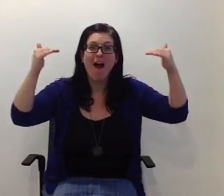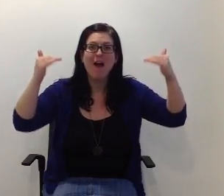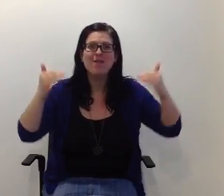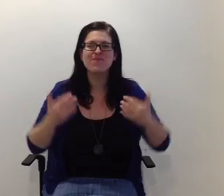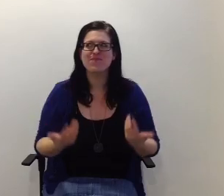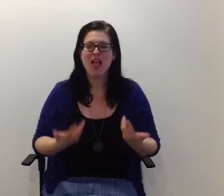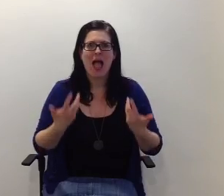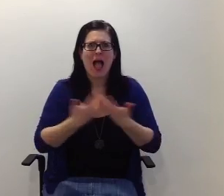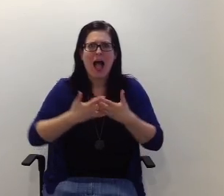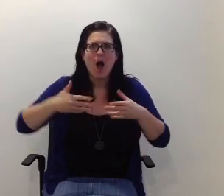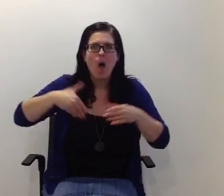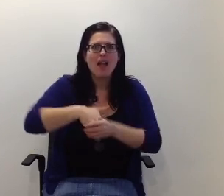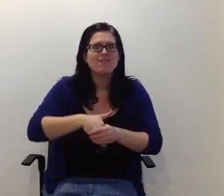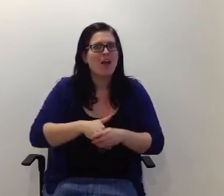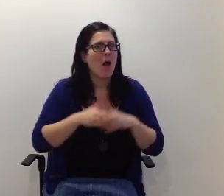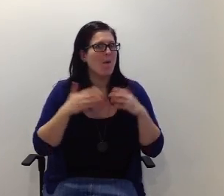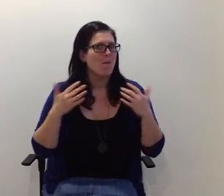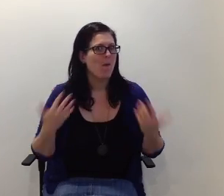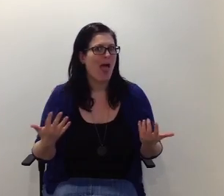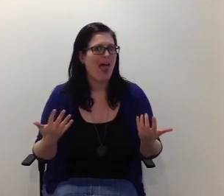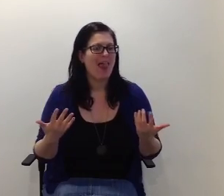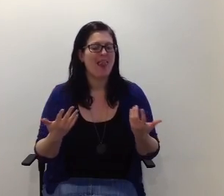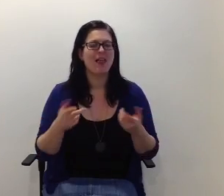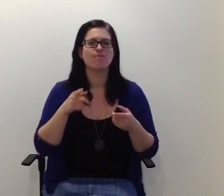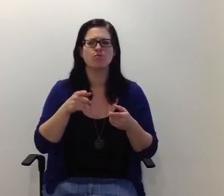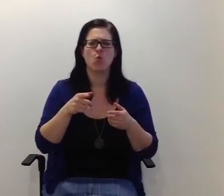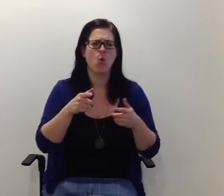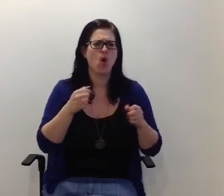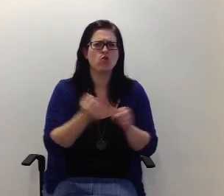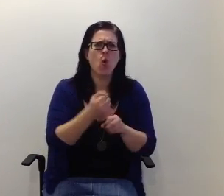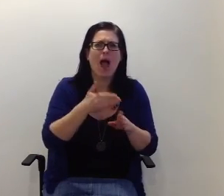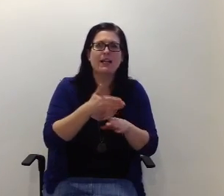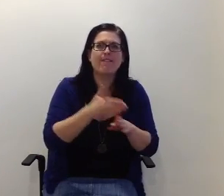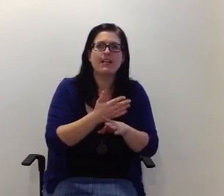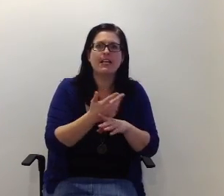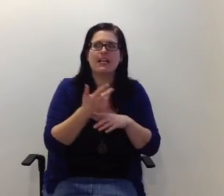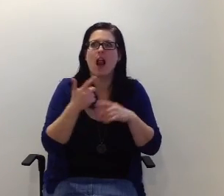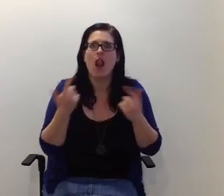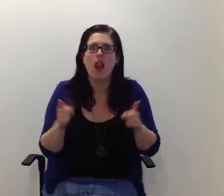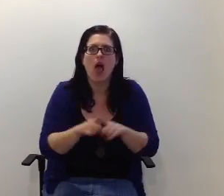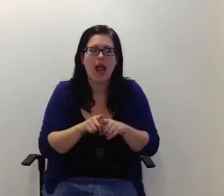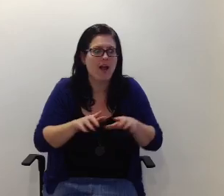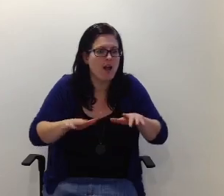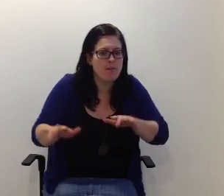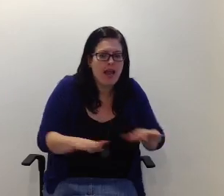How can you enter Raising the Bar? Well, You need to film yourself doing a dance or music activity like playing the piano,